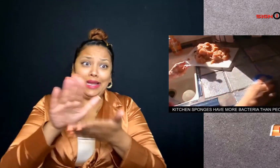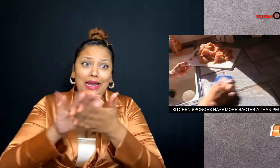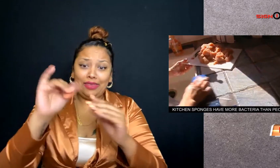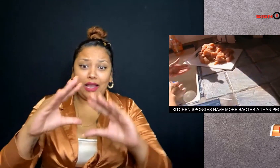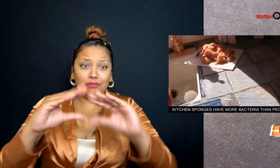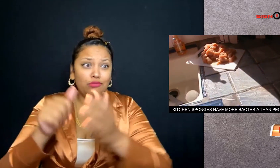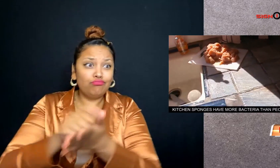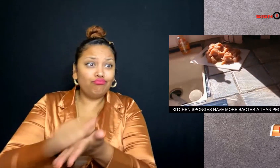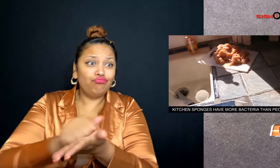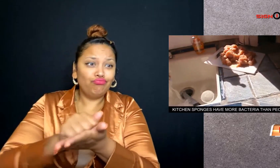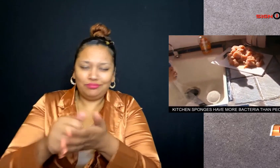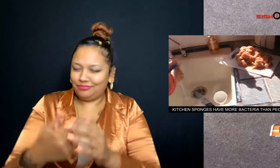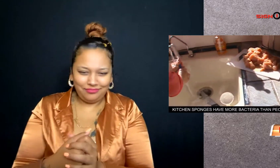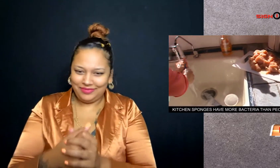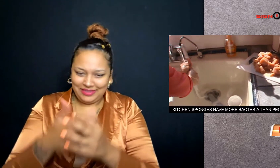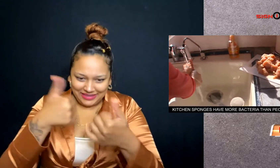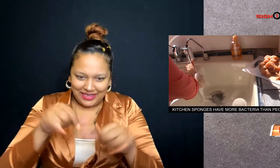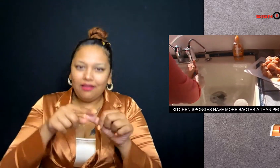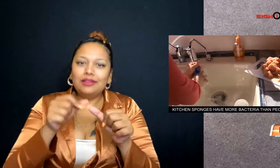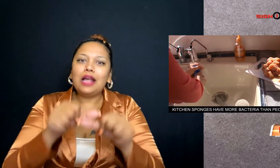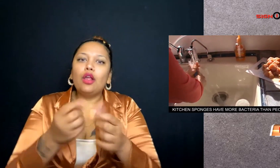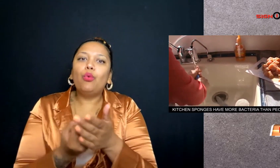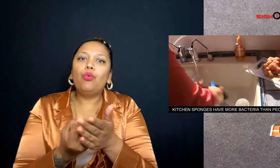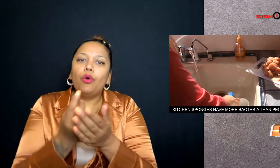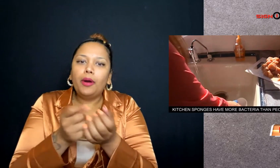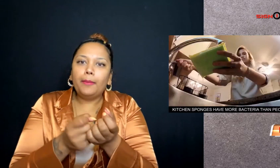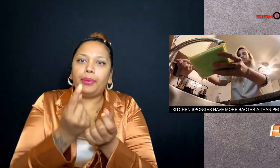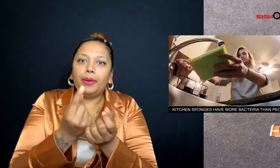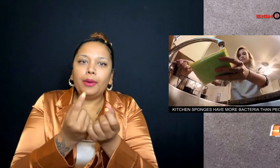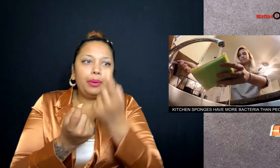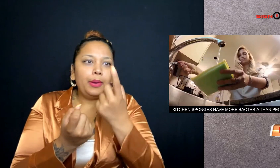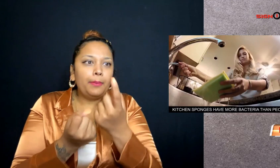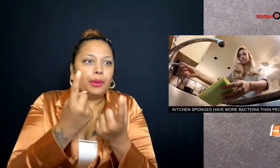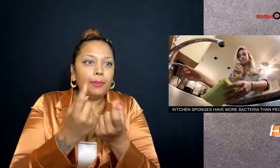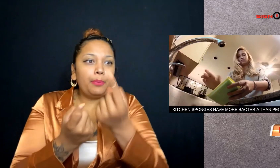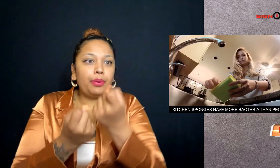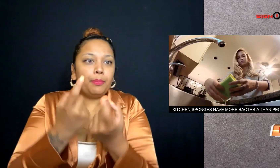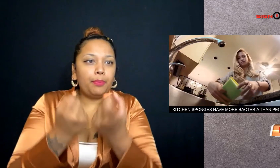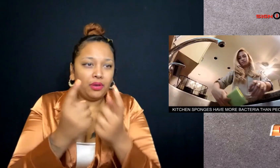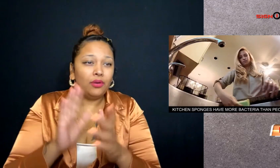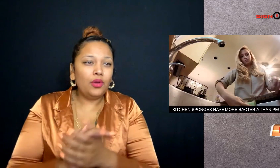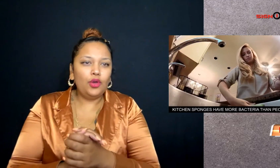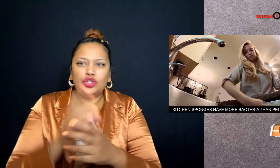doesn't really matter how often you clean that sponge bacterial growth is just hard